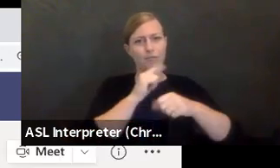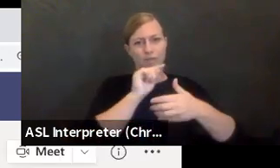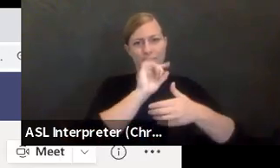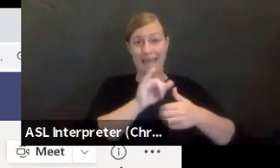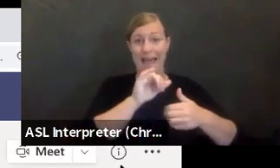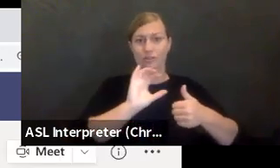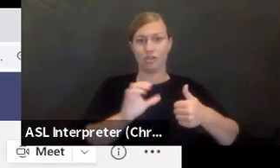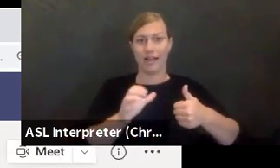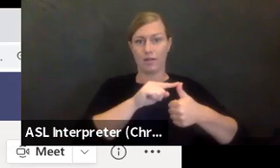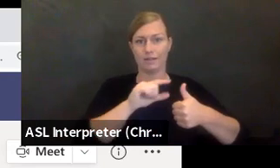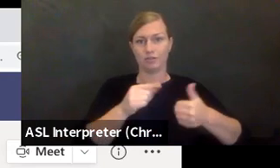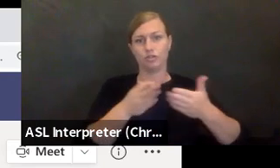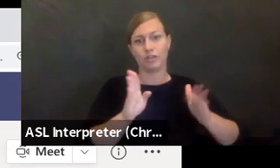And it shows that the posting will alert everyone, those are my permissions I have in general